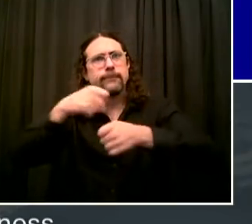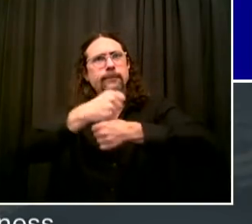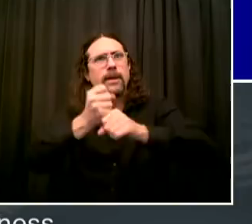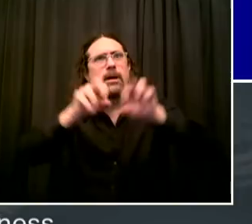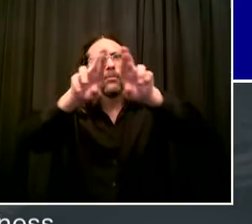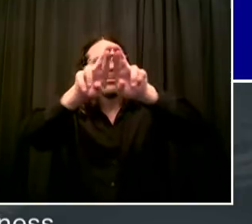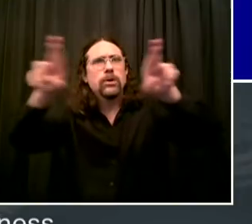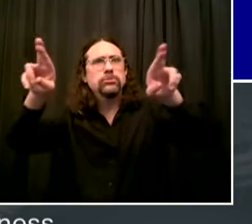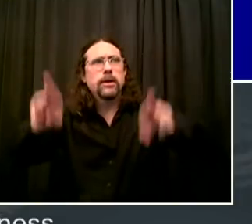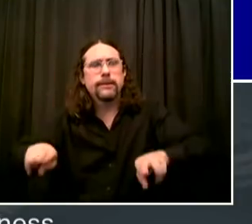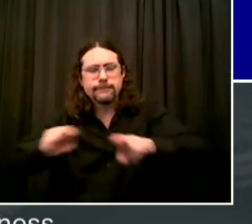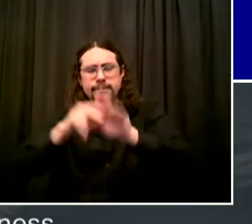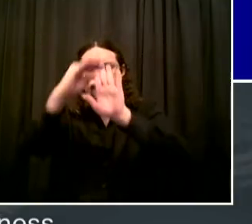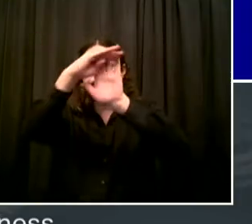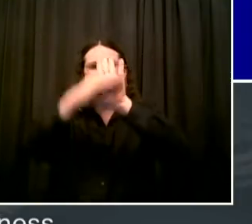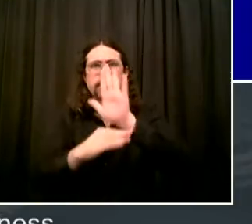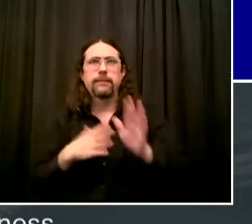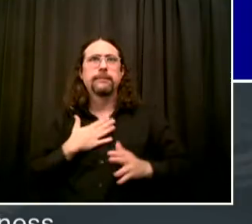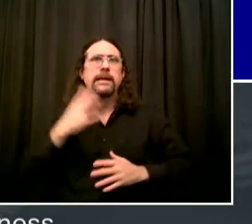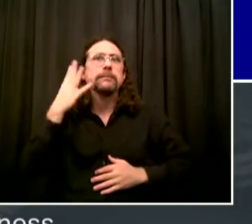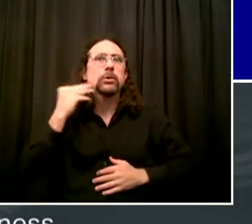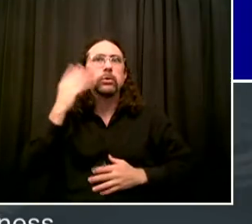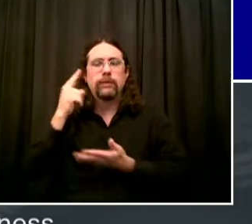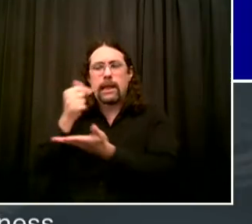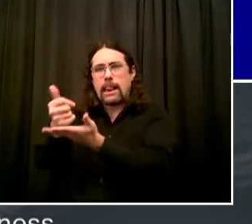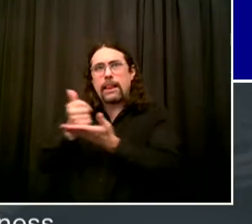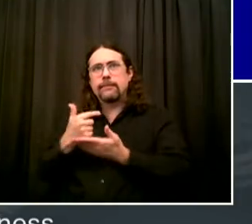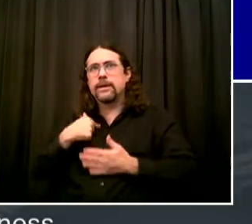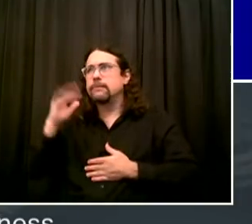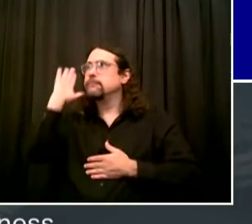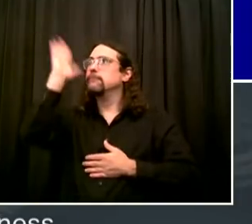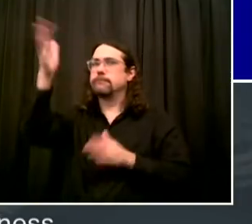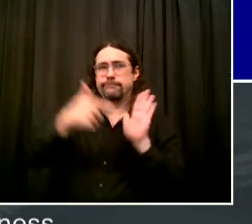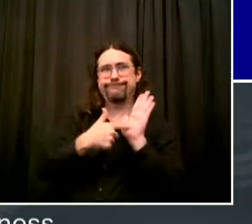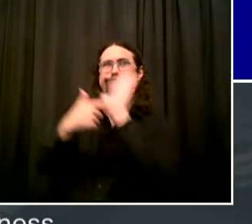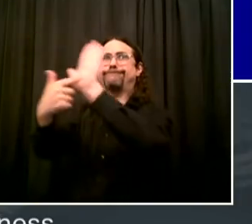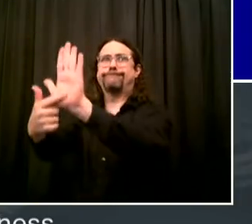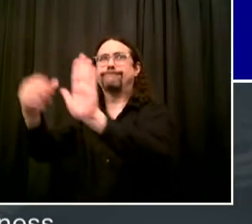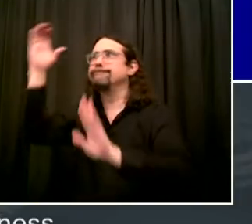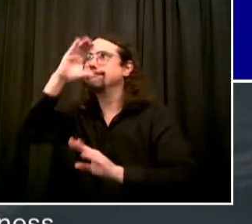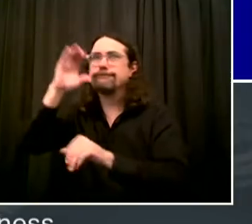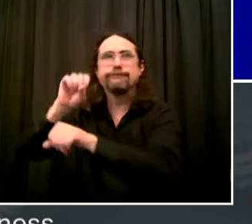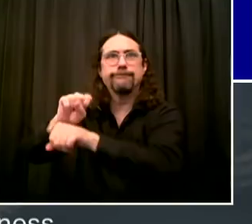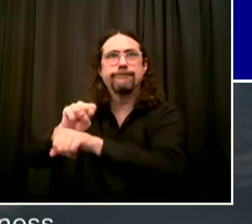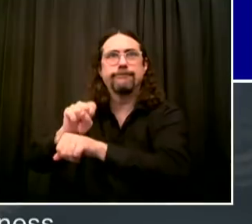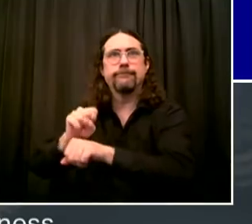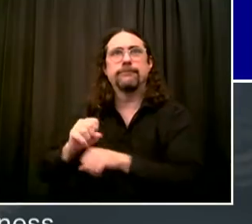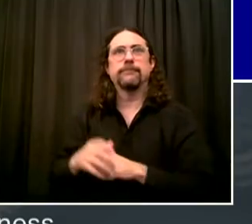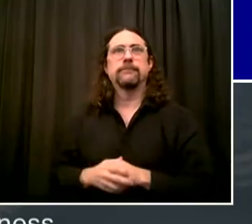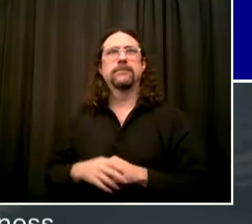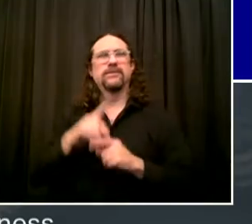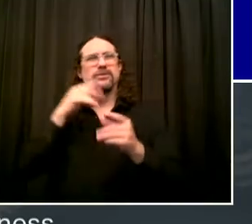AND TO EXPLORE IN THE FUTURE AND Y OU IMORPTNTA COMMUNITY SERVICE. A LOT OF IT WILL